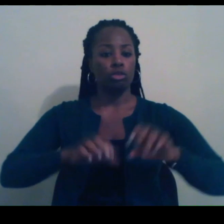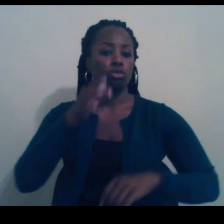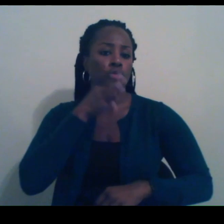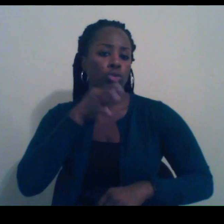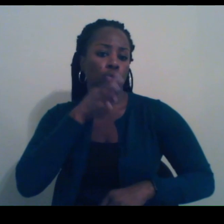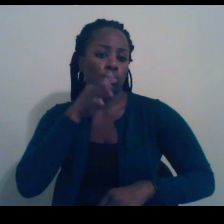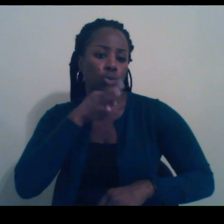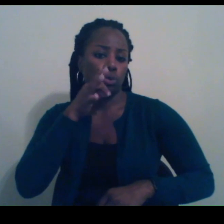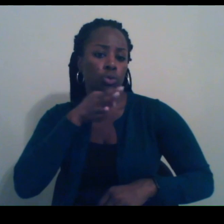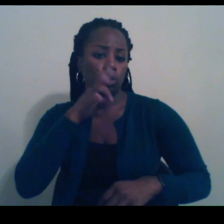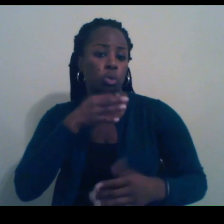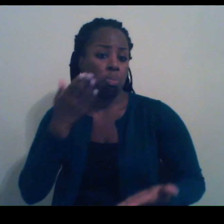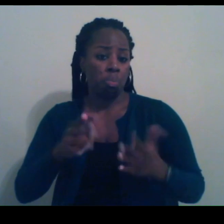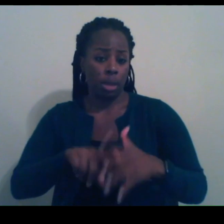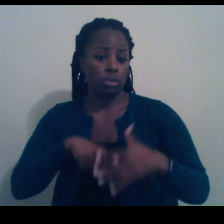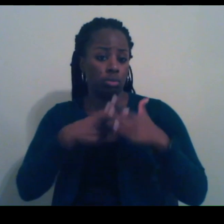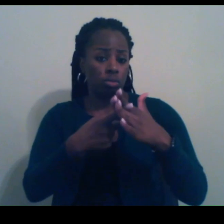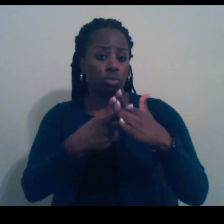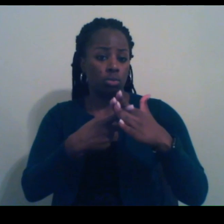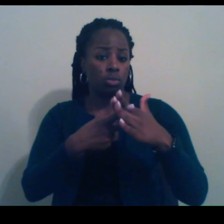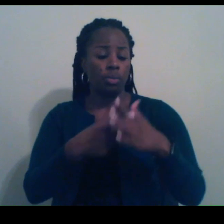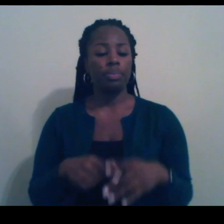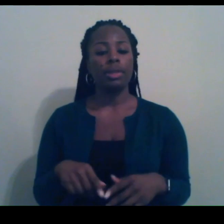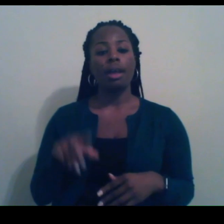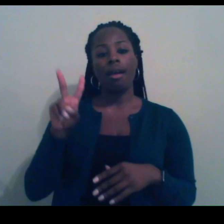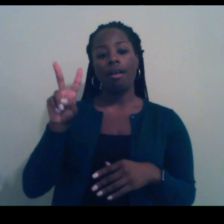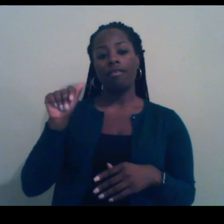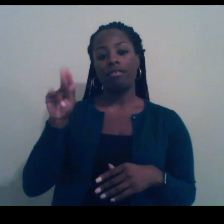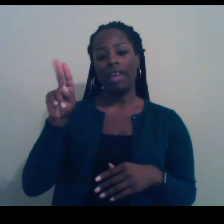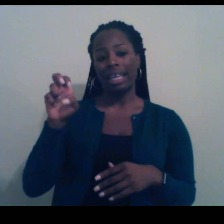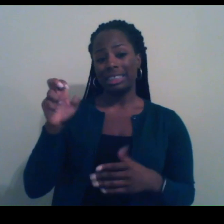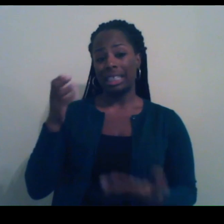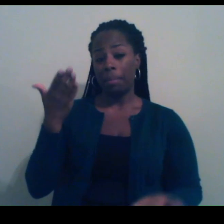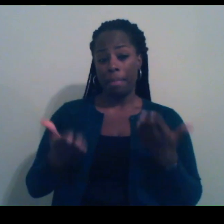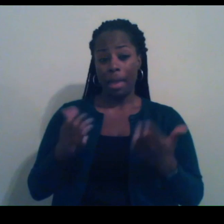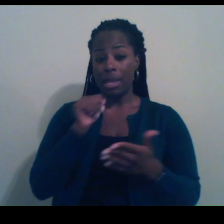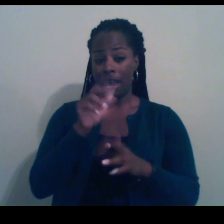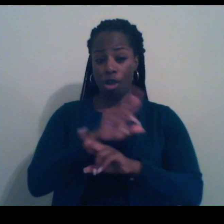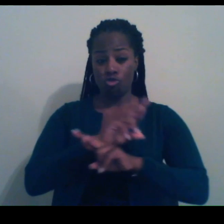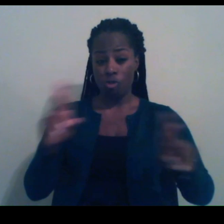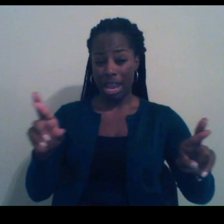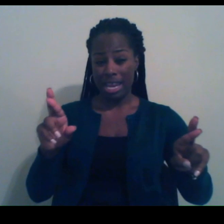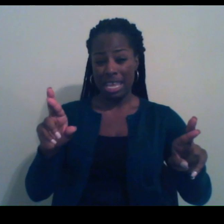us is that the vaccine might yet not be available till late this year or early